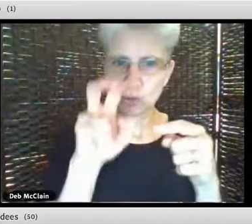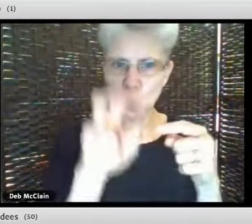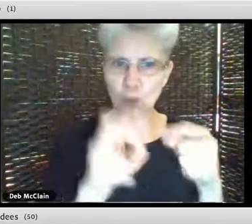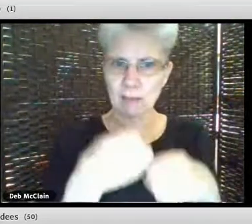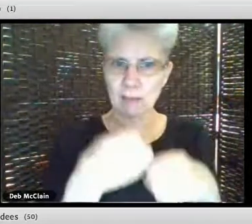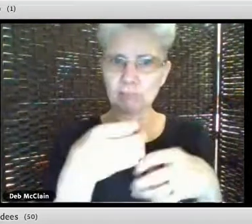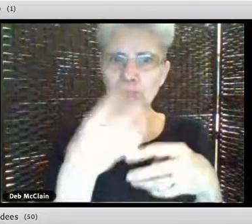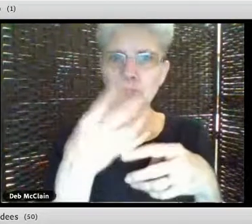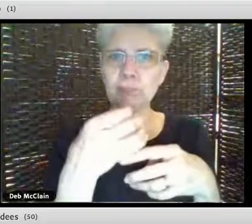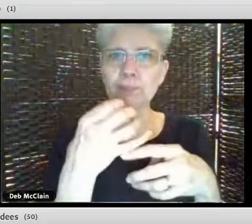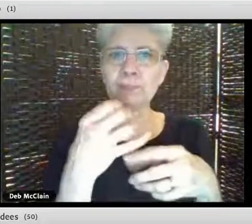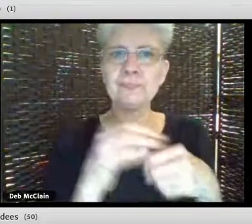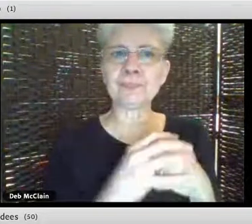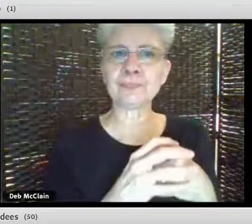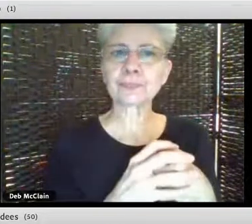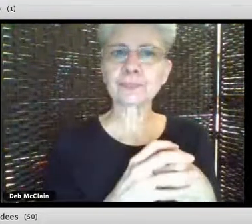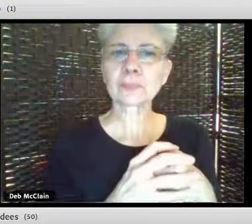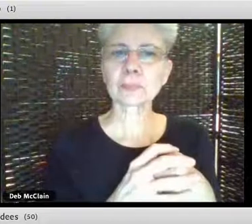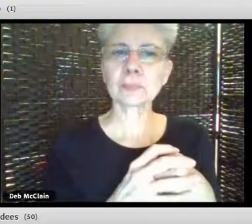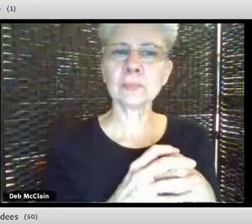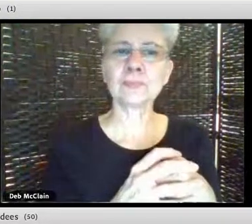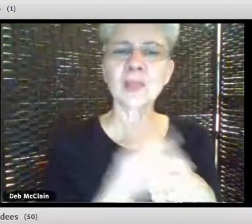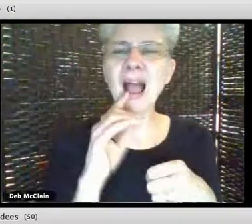I've got kind of some PDFs on a race guide.